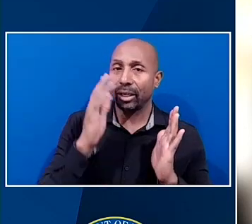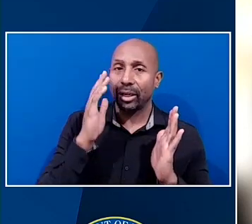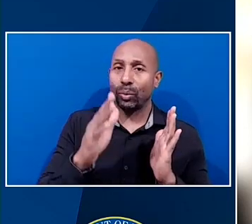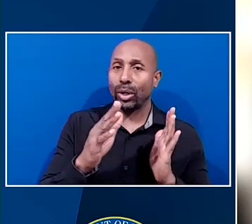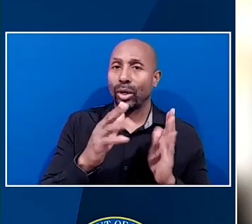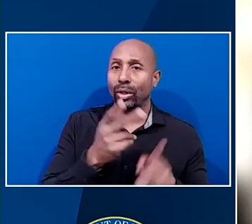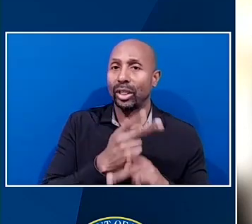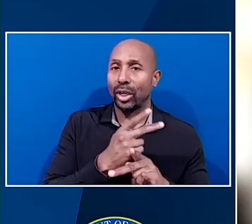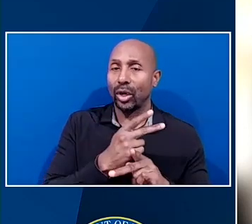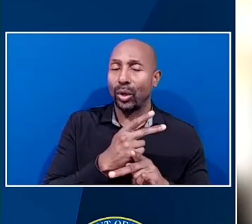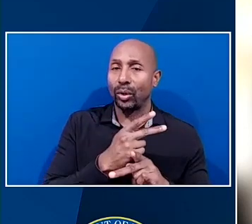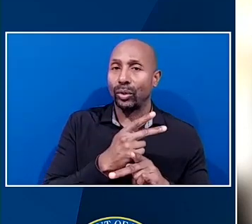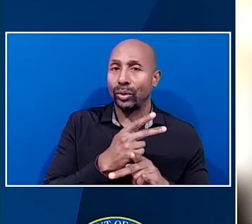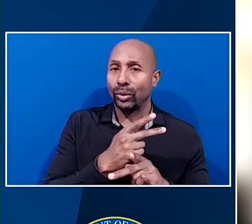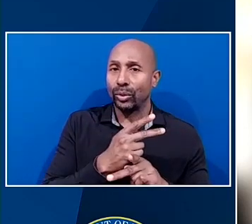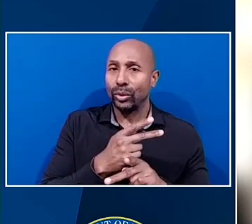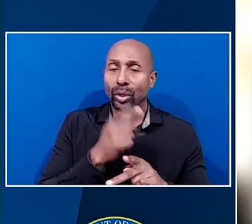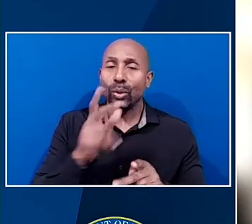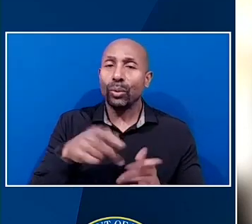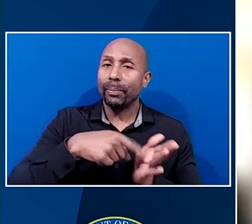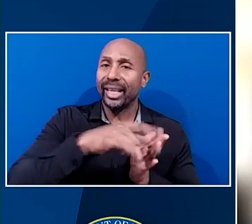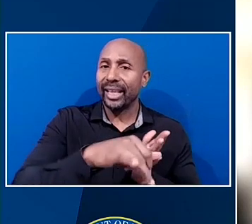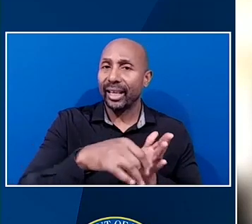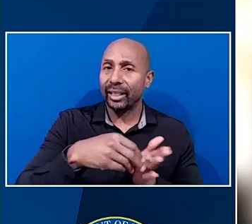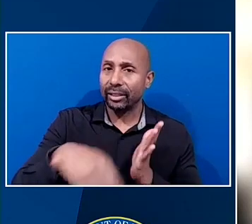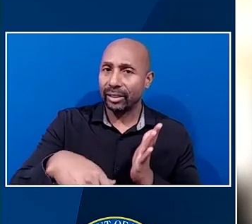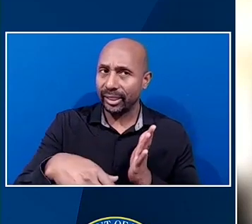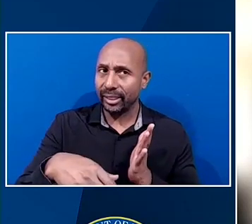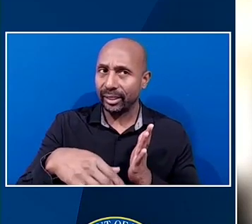consequence of the changes in both sections. Thank you.